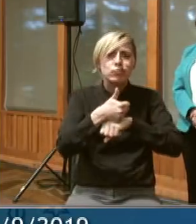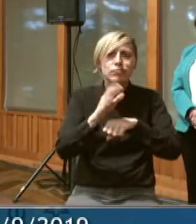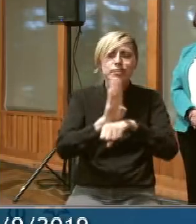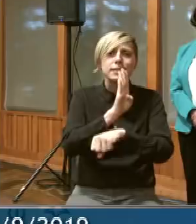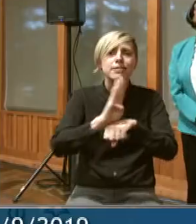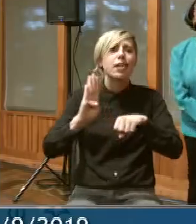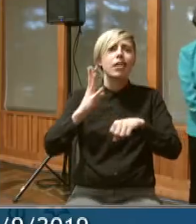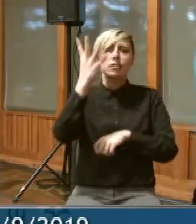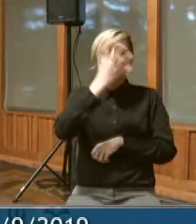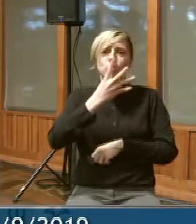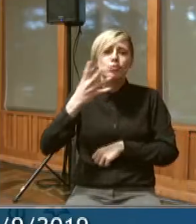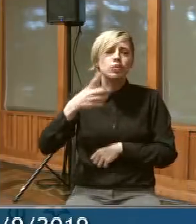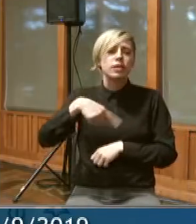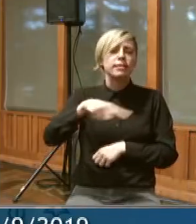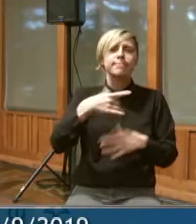THESE ARE IMMIGRANT FAMILIES, SMALL BUSINESS OWNERS WHO HAVE